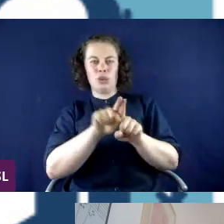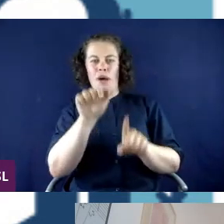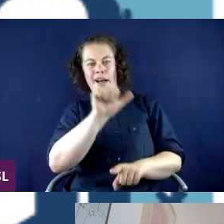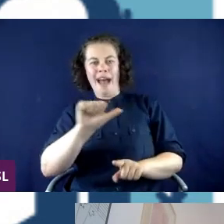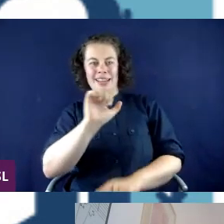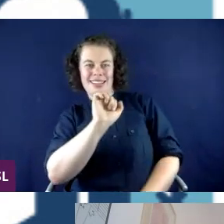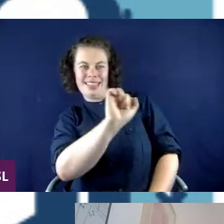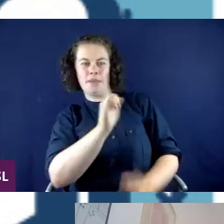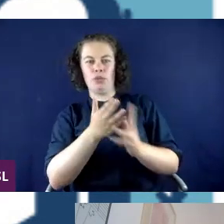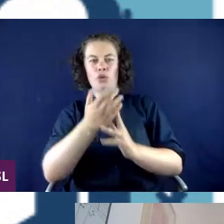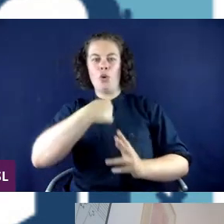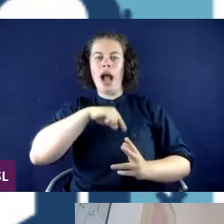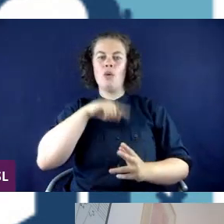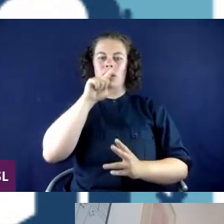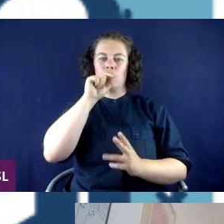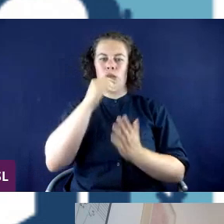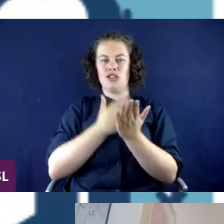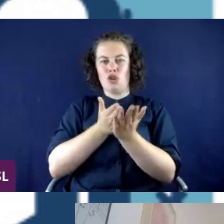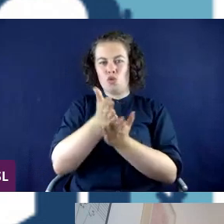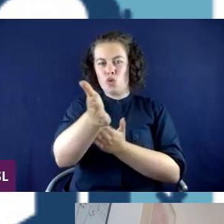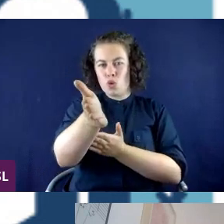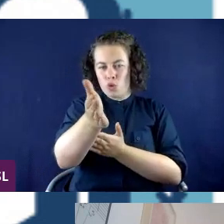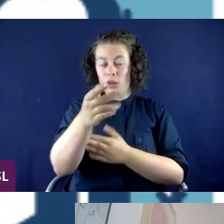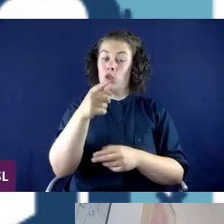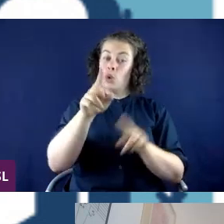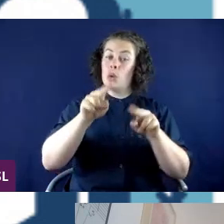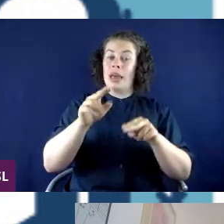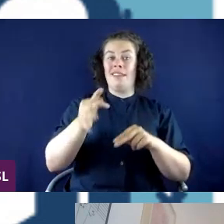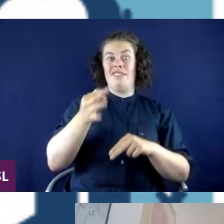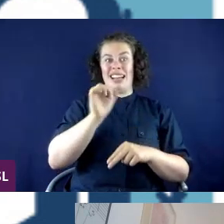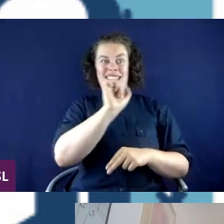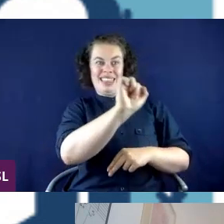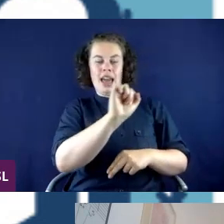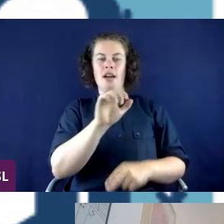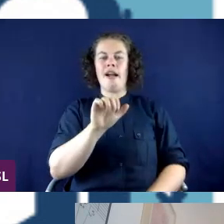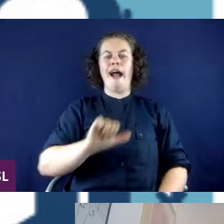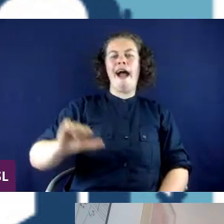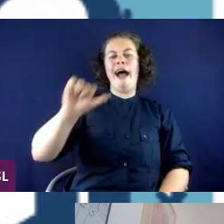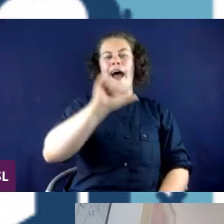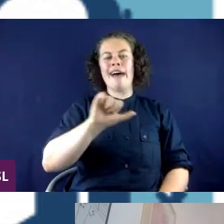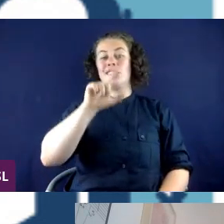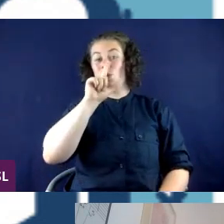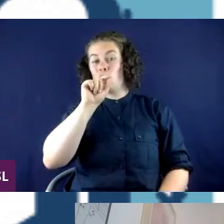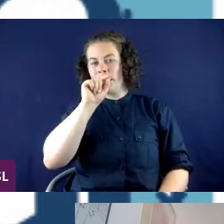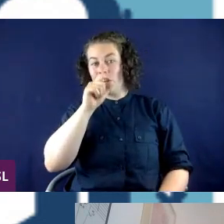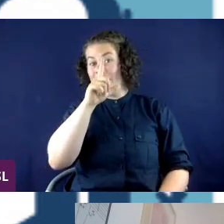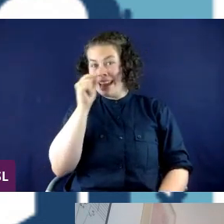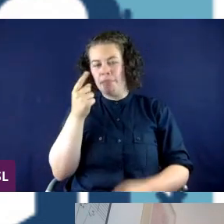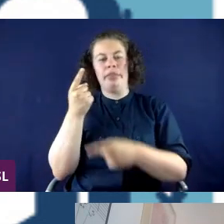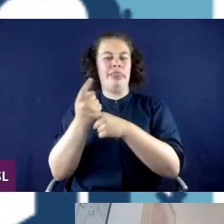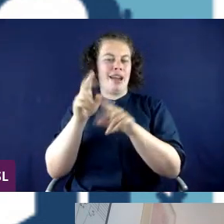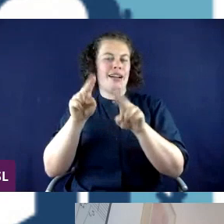our panellists work, including on social media. We have been tacking them from the account throughout the live tweeting of this